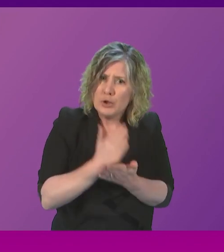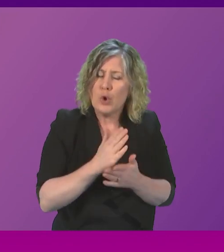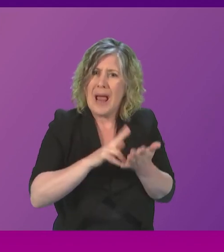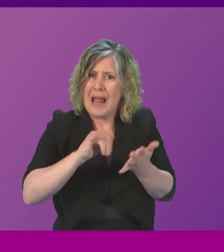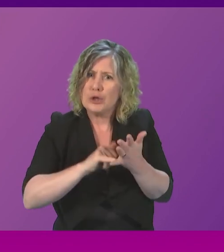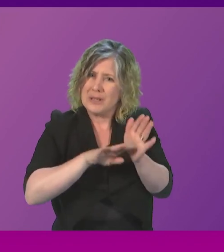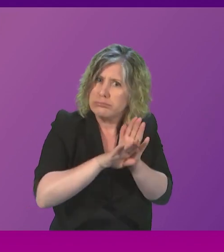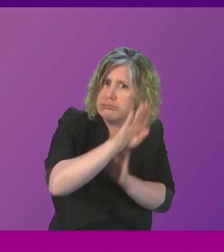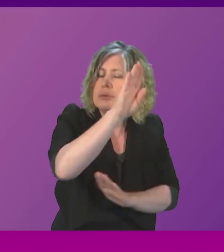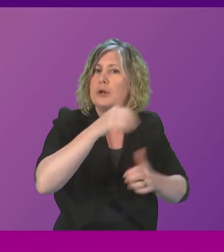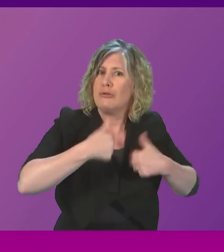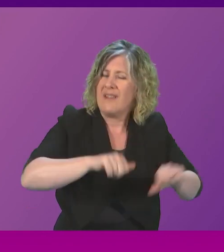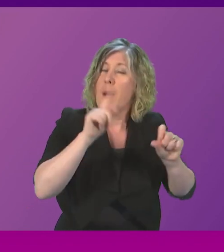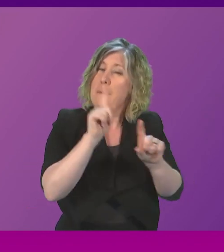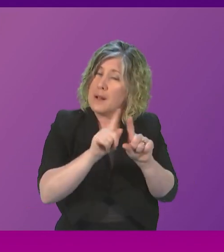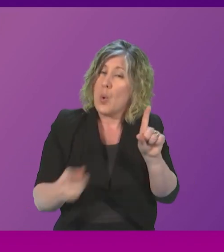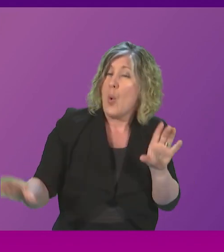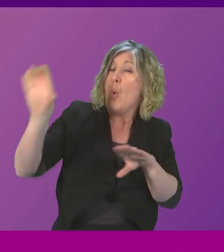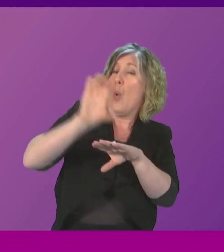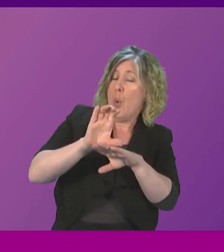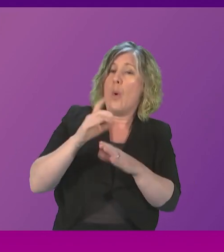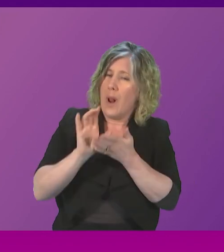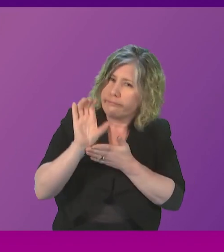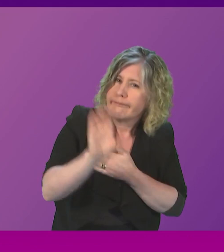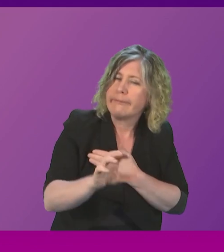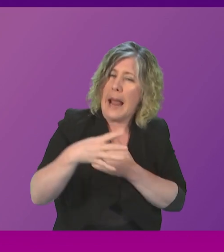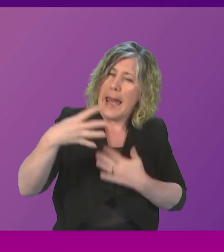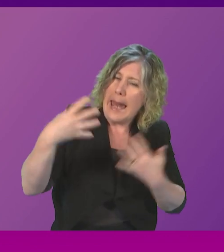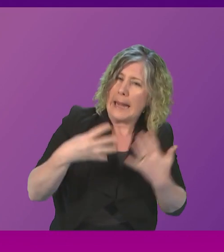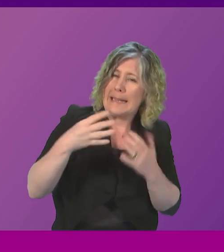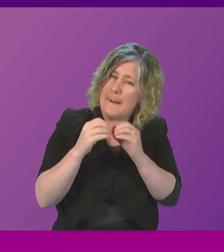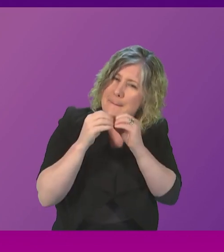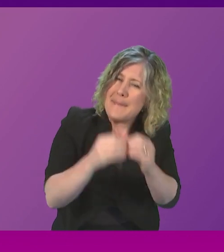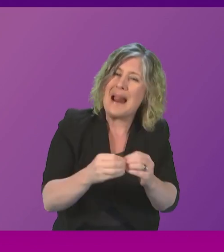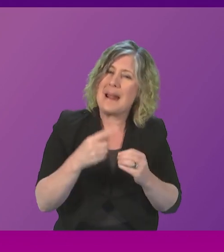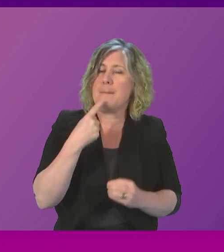we invest a record £19 billion in our health service in 2023-24. What else are we doing?